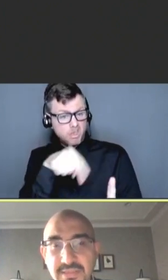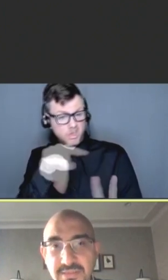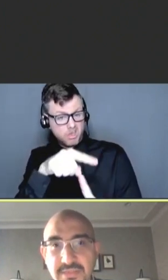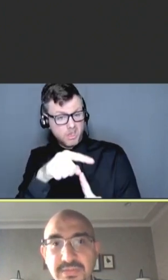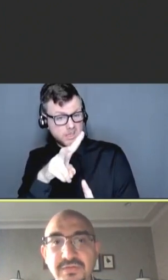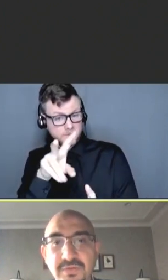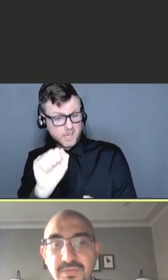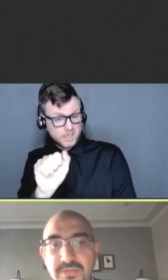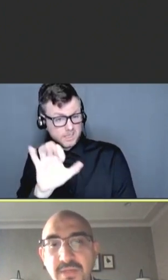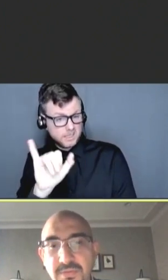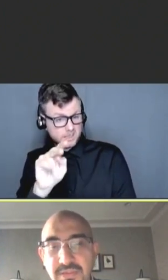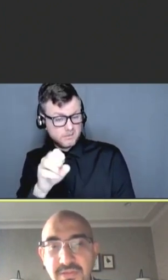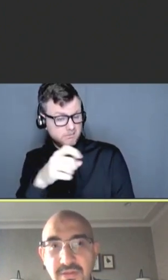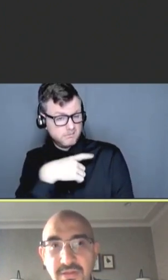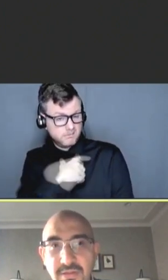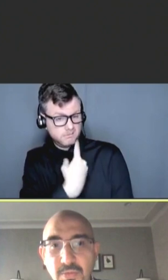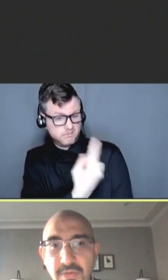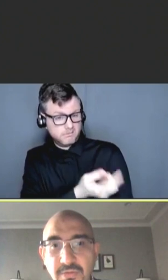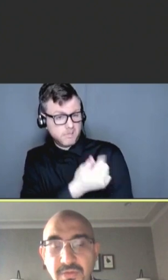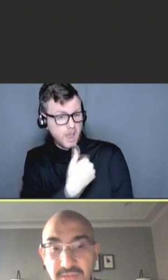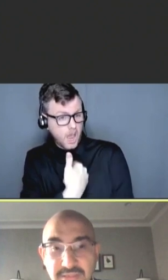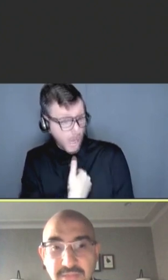cells that are specific to the spike protein in there, in the bone marrow. Next slide, please.